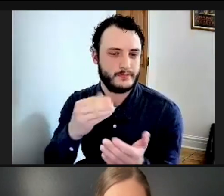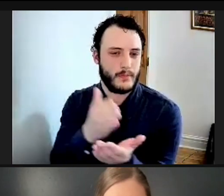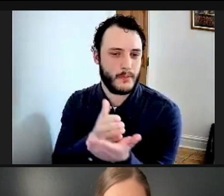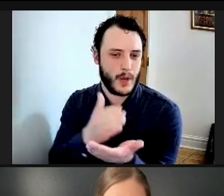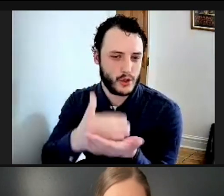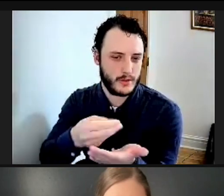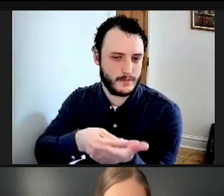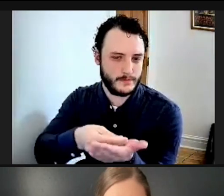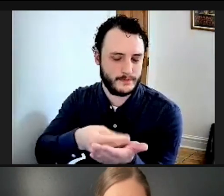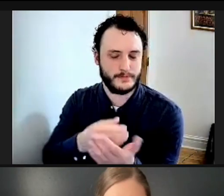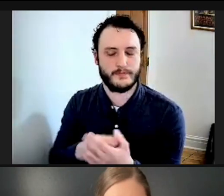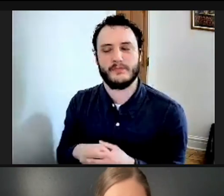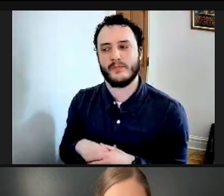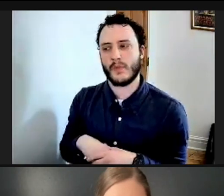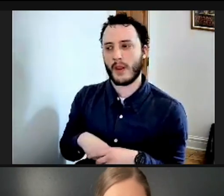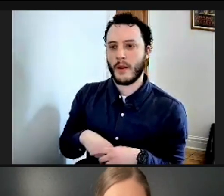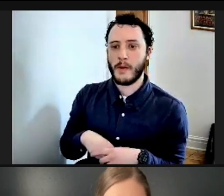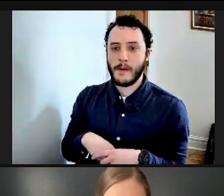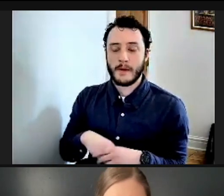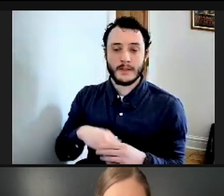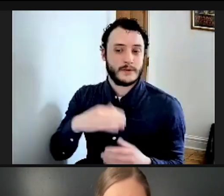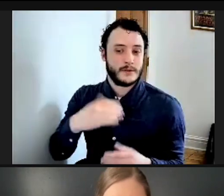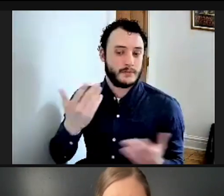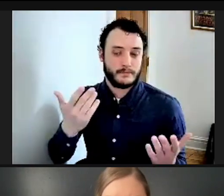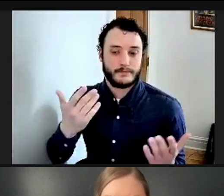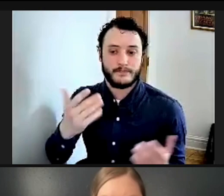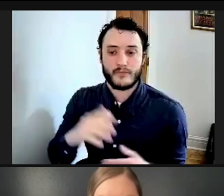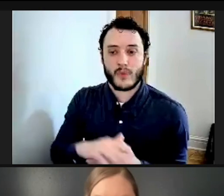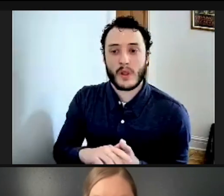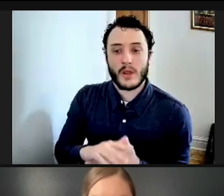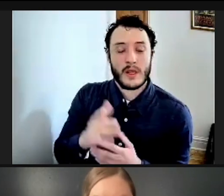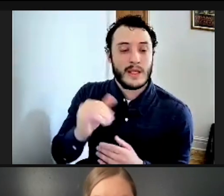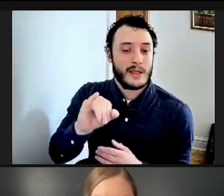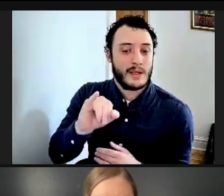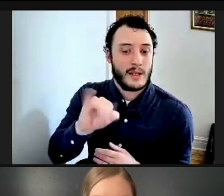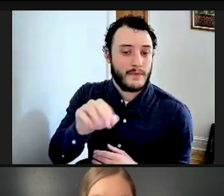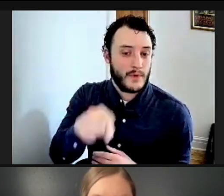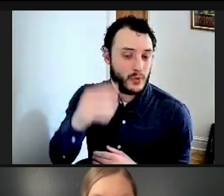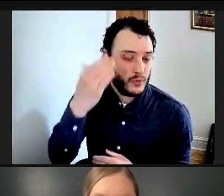they require each individual department